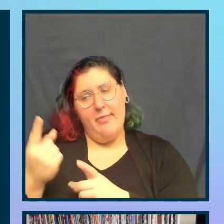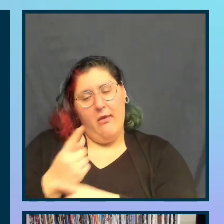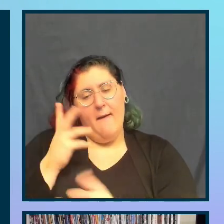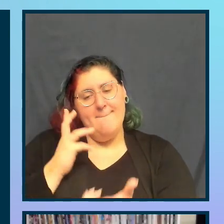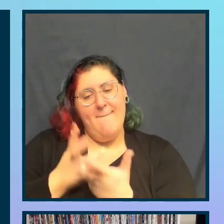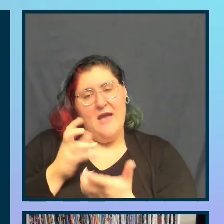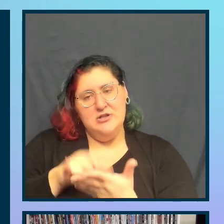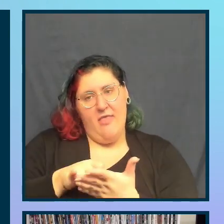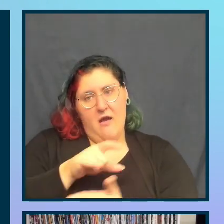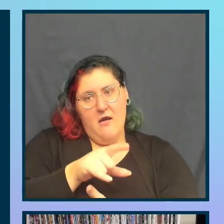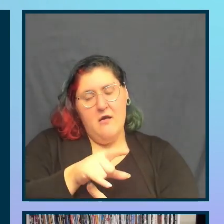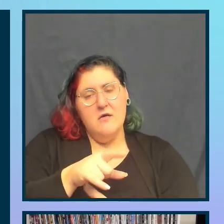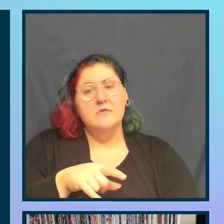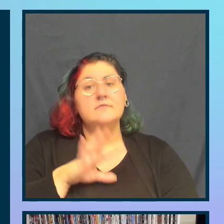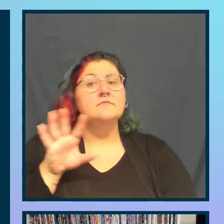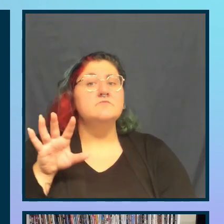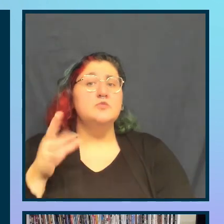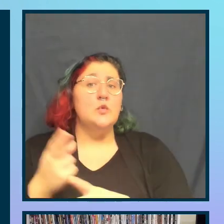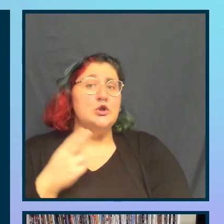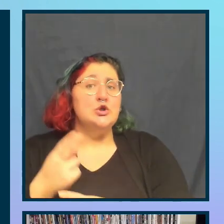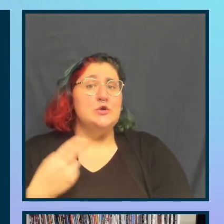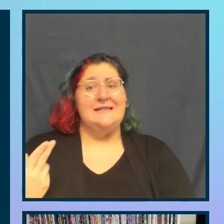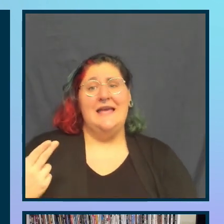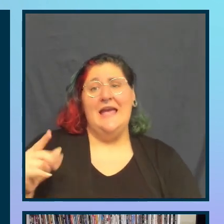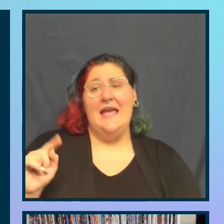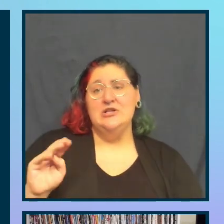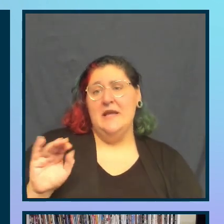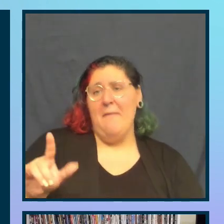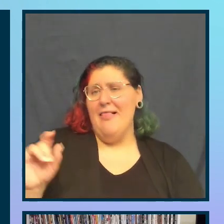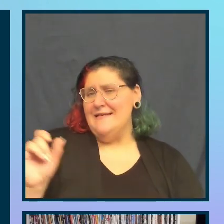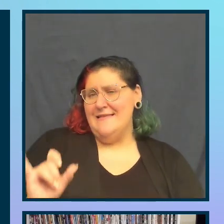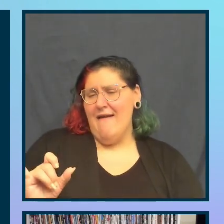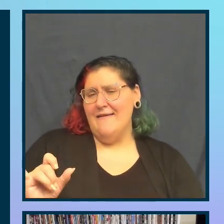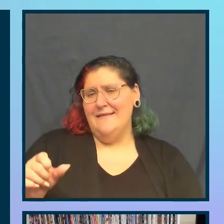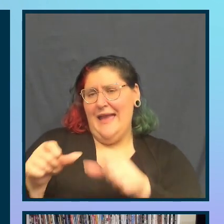In HTML, this is something that's similar to adding the area label attribute to an element.